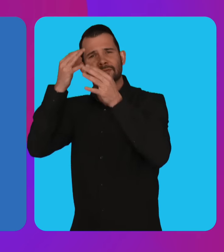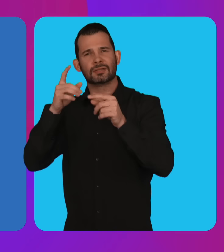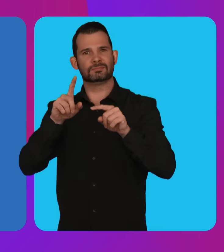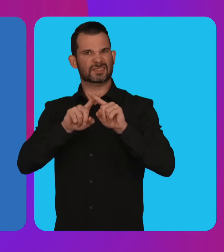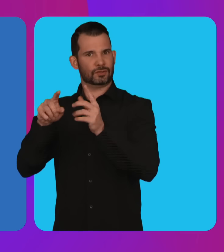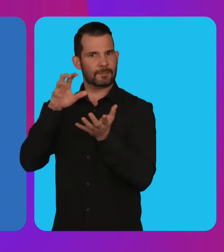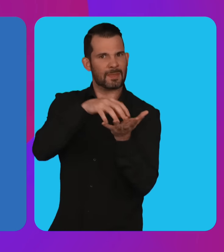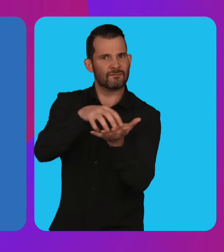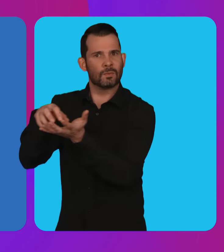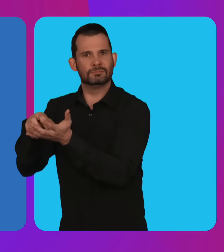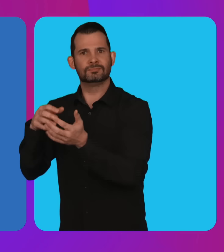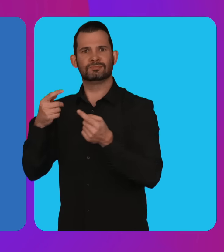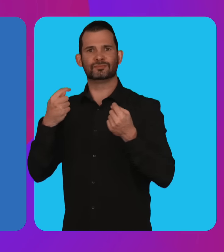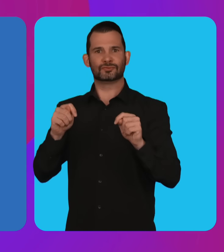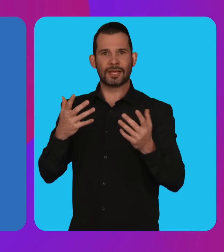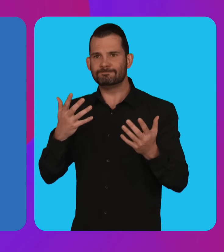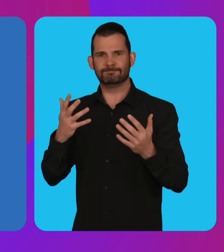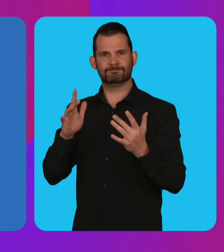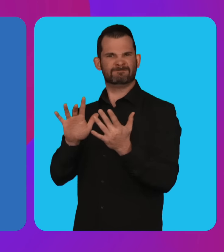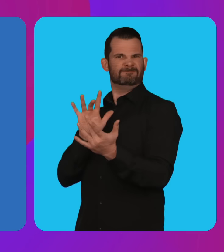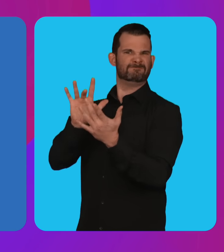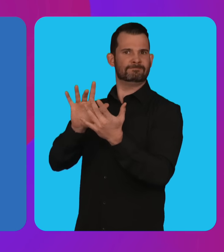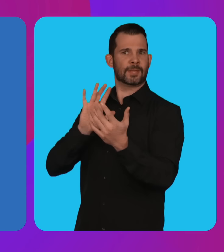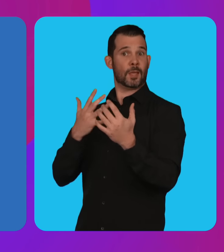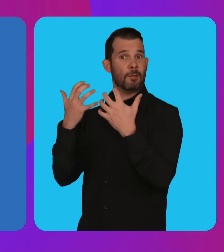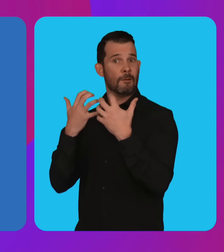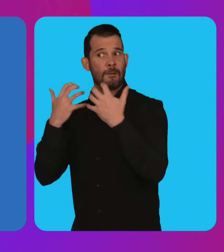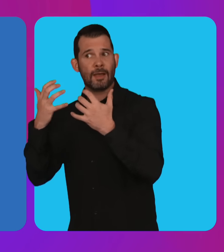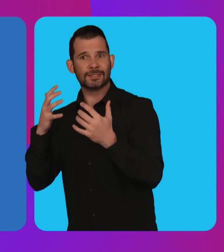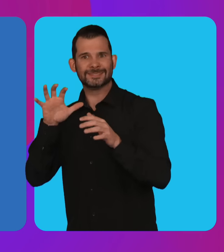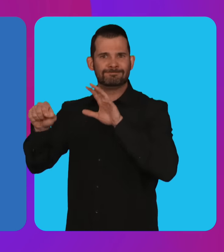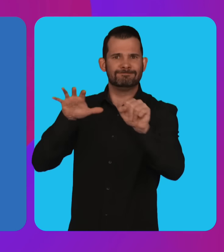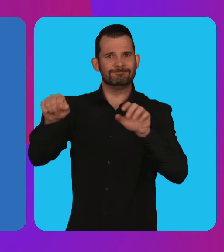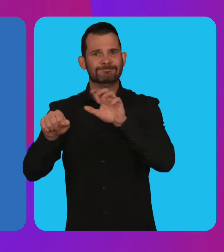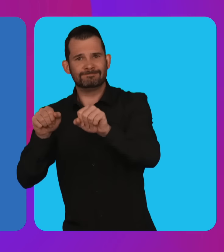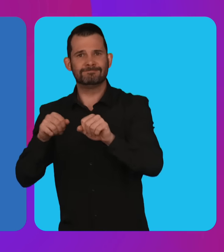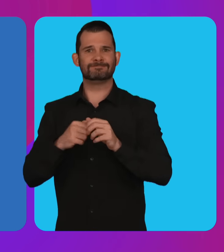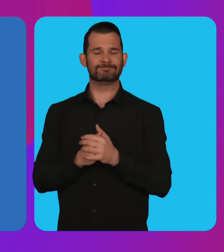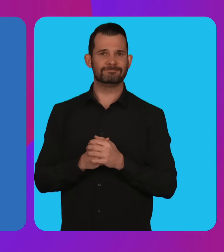our content through different platforms to reach our audiences.